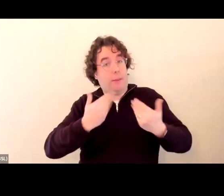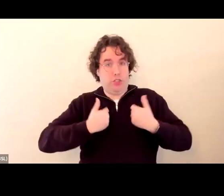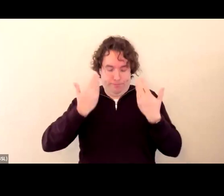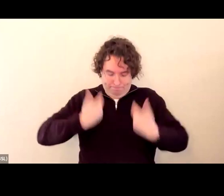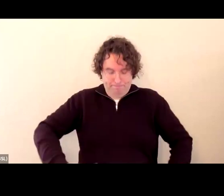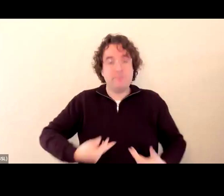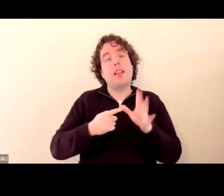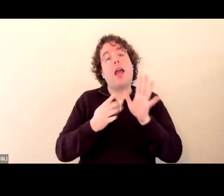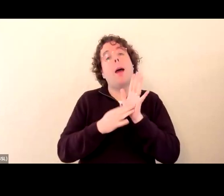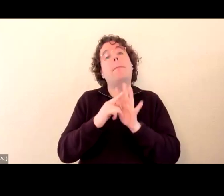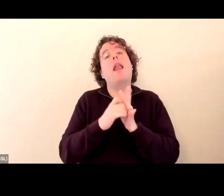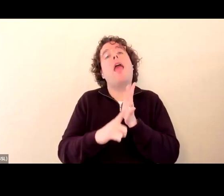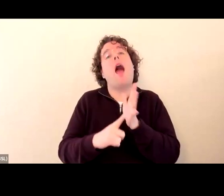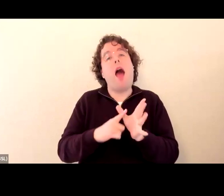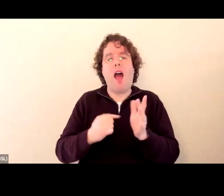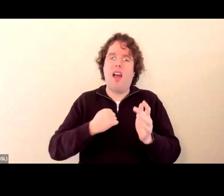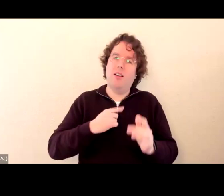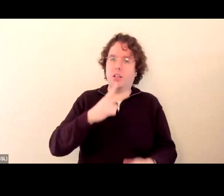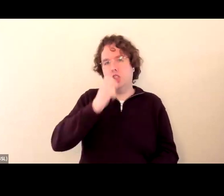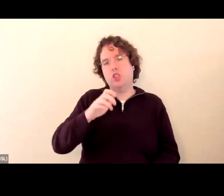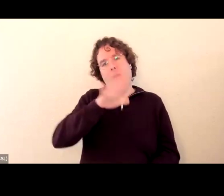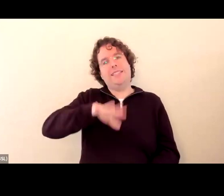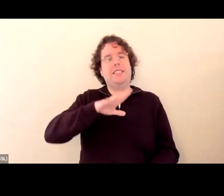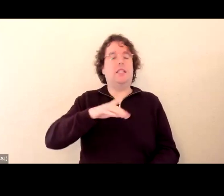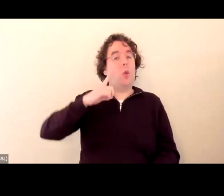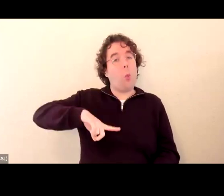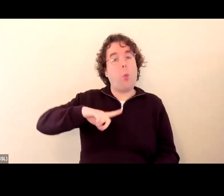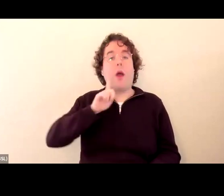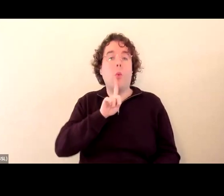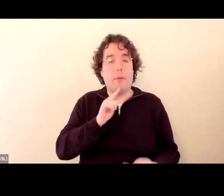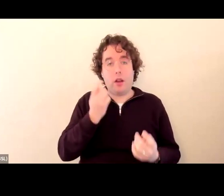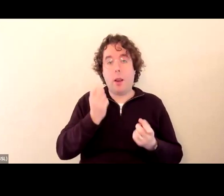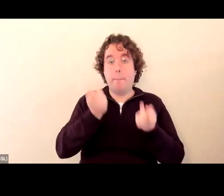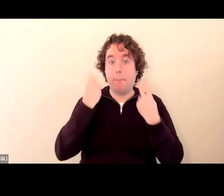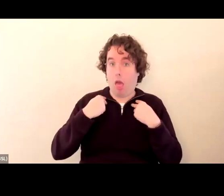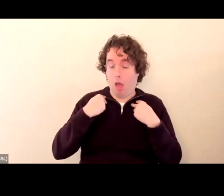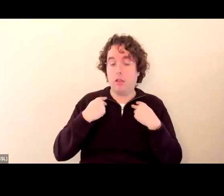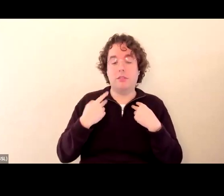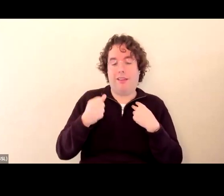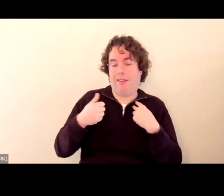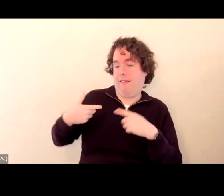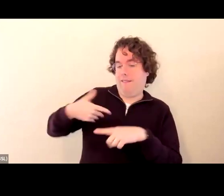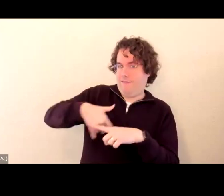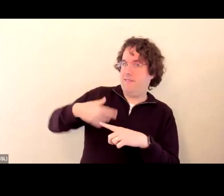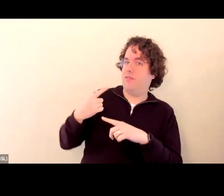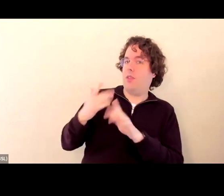and I am a 20-something white woman with blonde hair sitting in front of some bookcases.